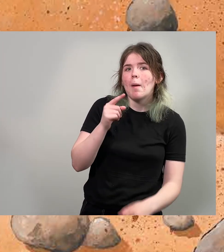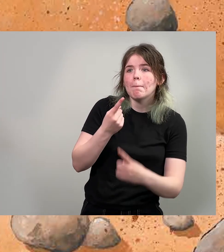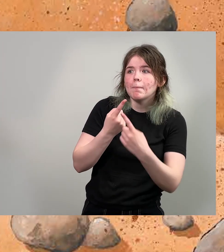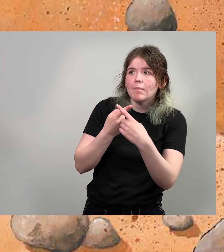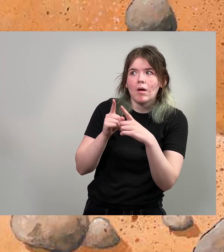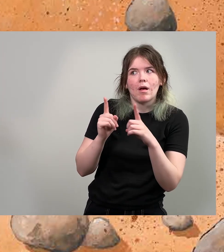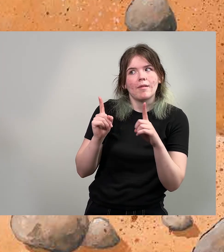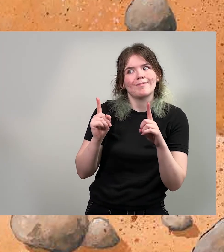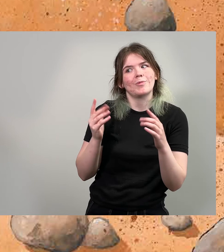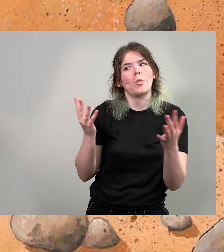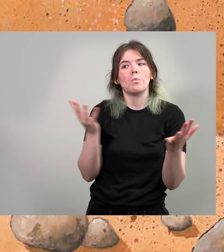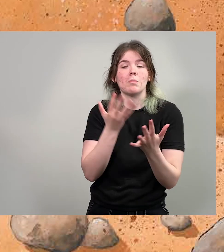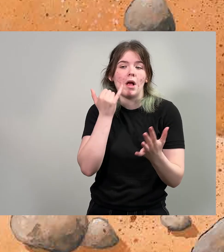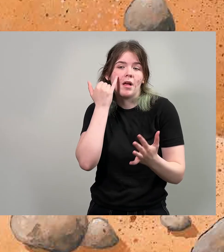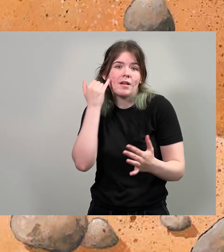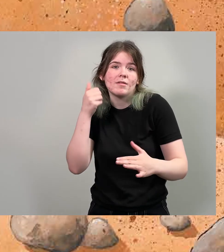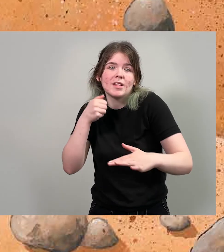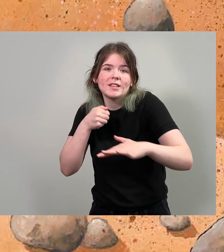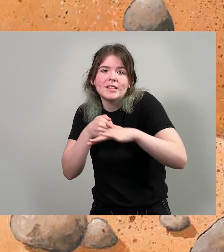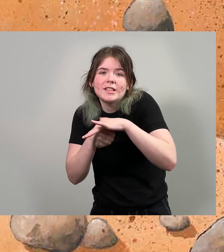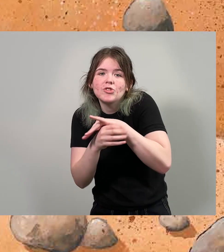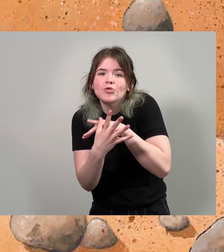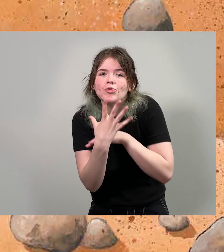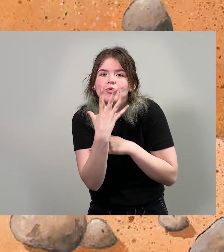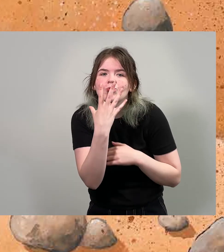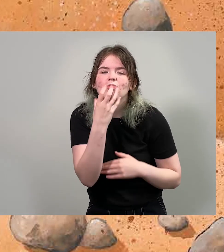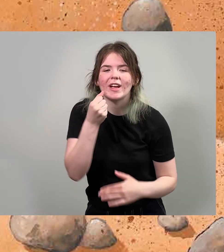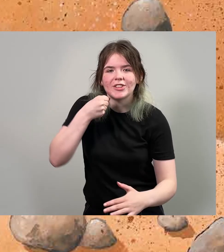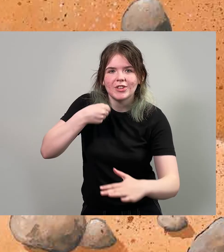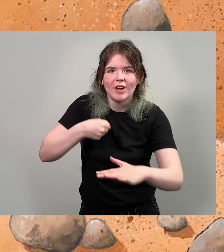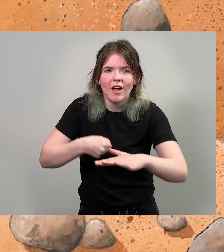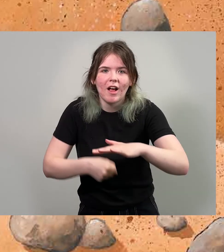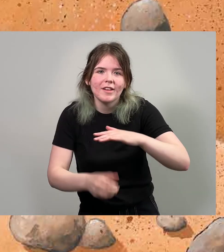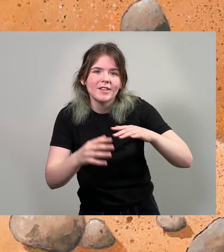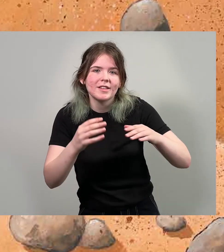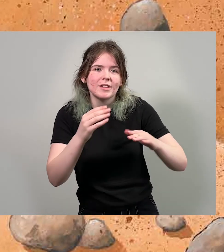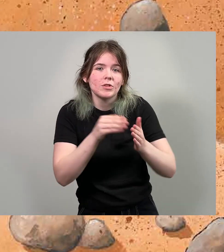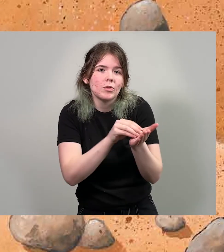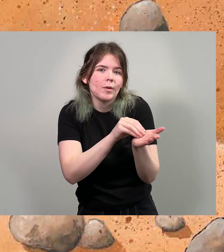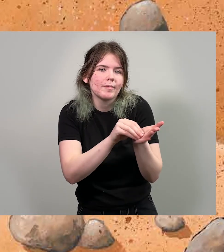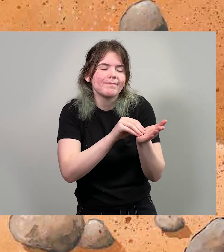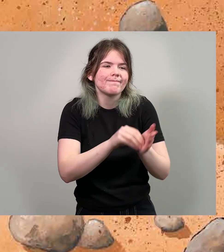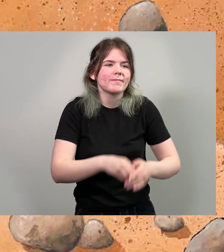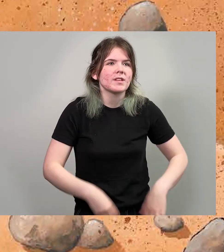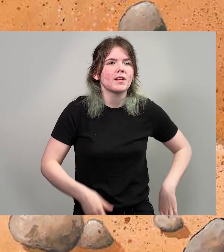"But suppose in there be a treasure hidden under them bubbles." squawked parrot Polly. "Arrrgh; that'd be different."